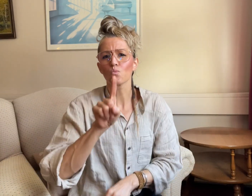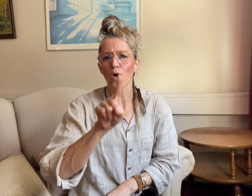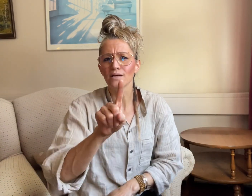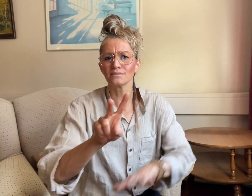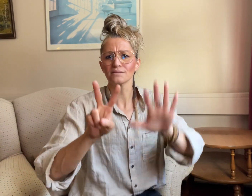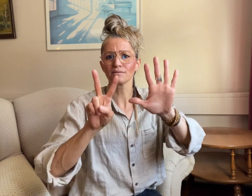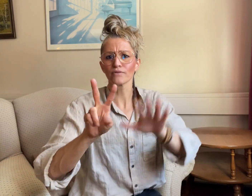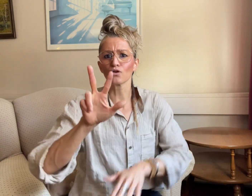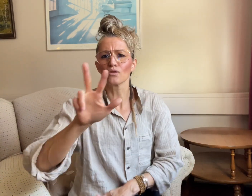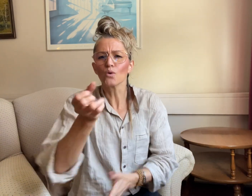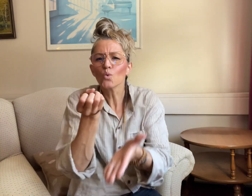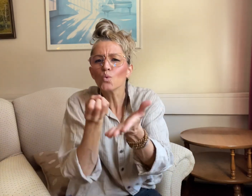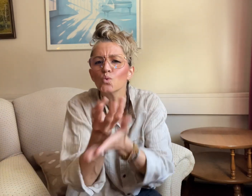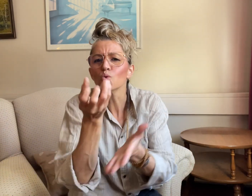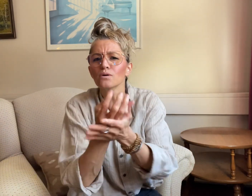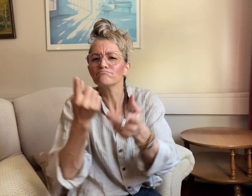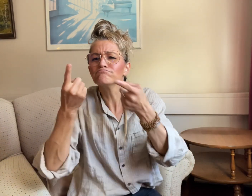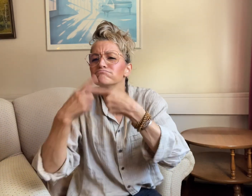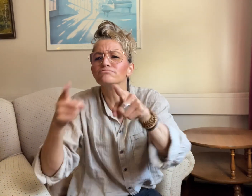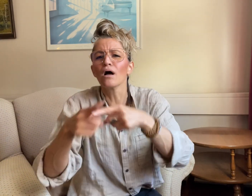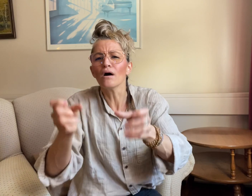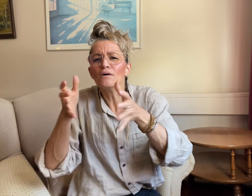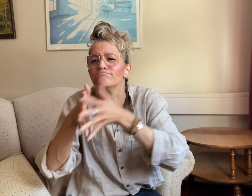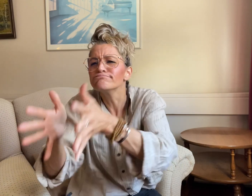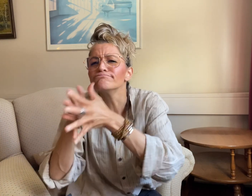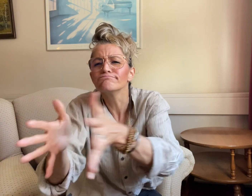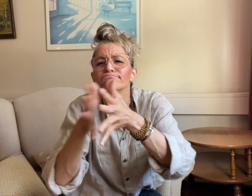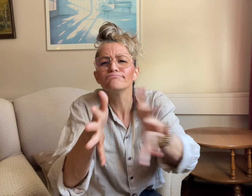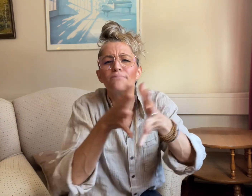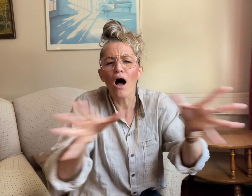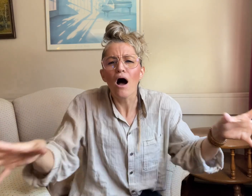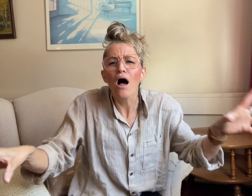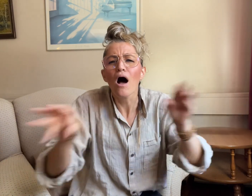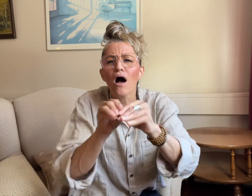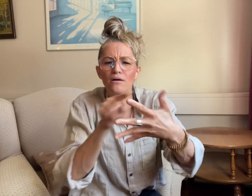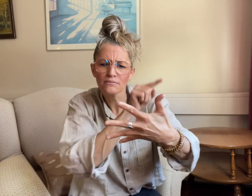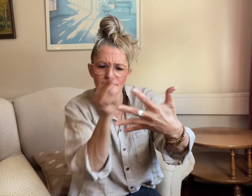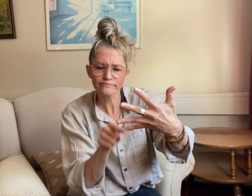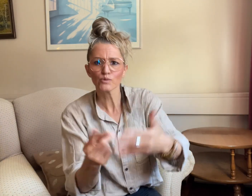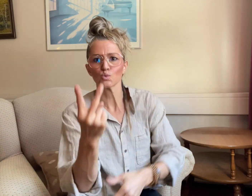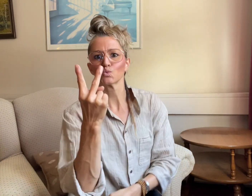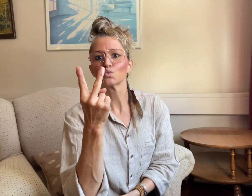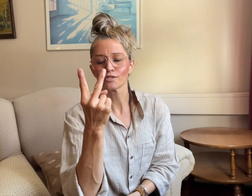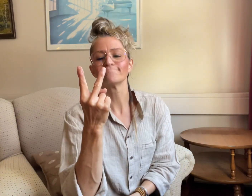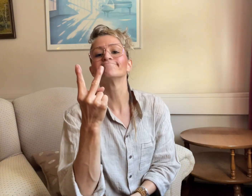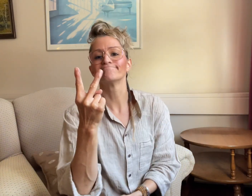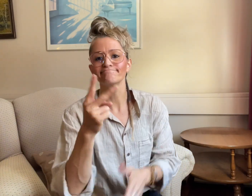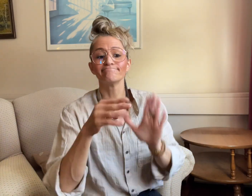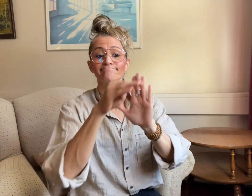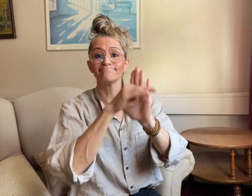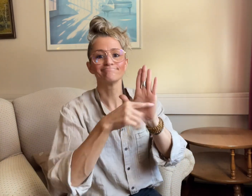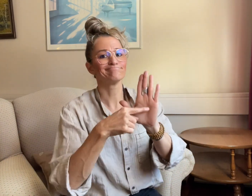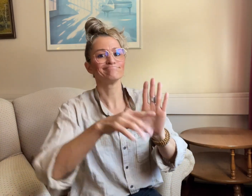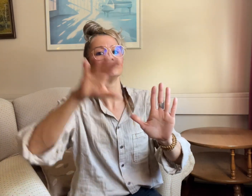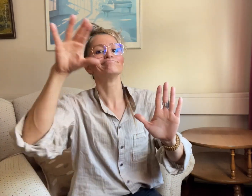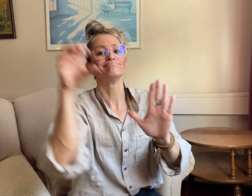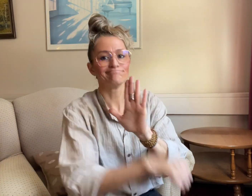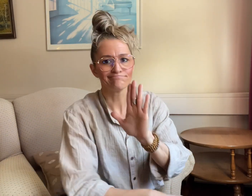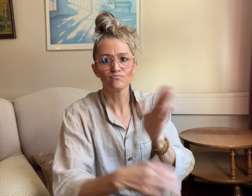of 173 were unlawful because BSL was not provided on screens.